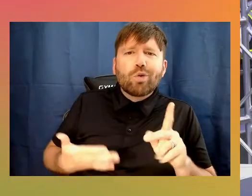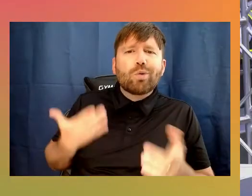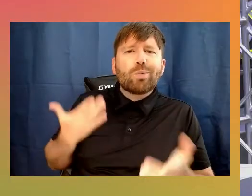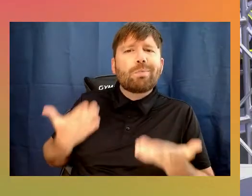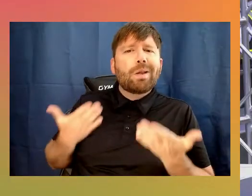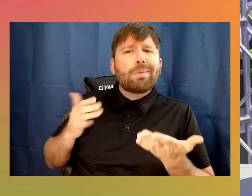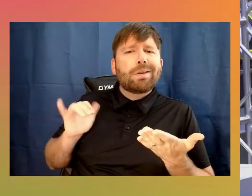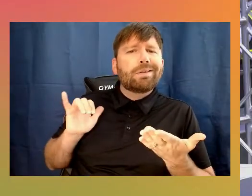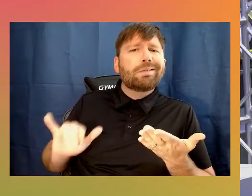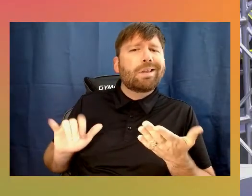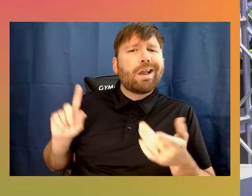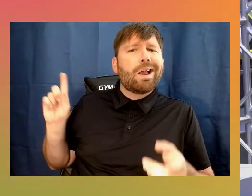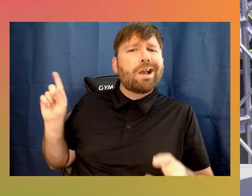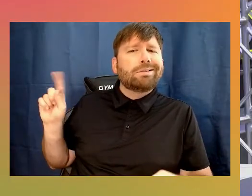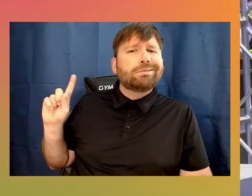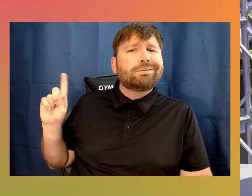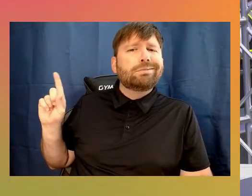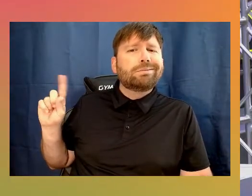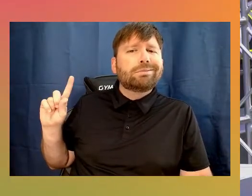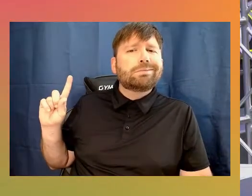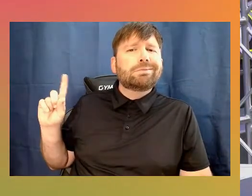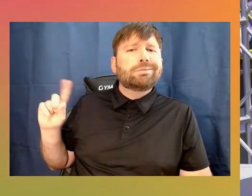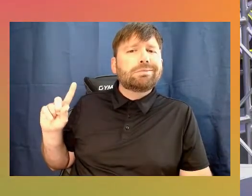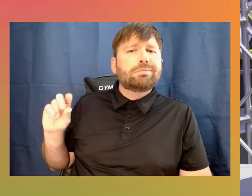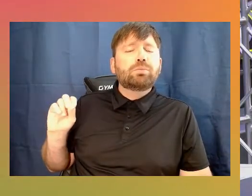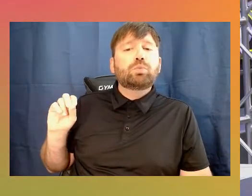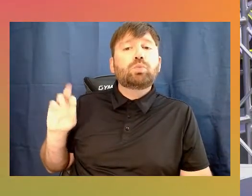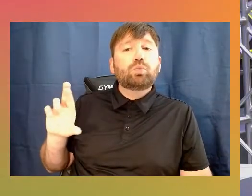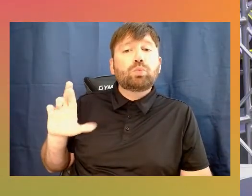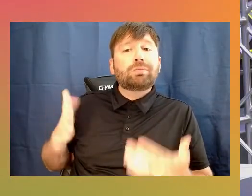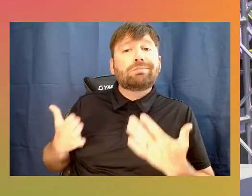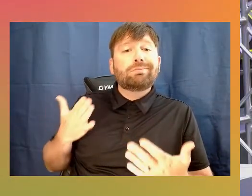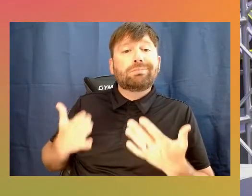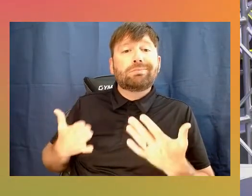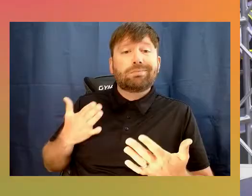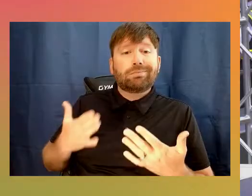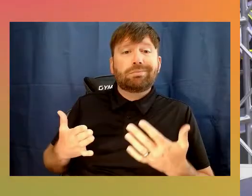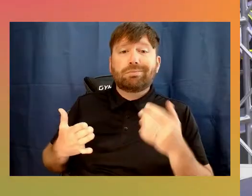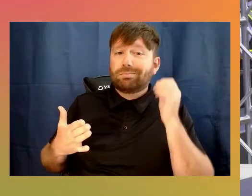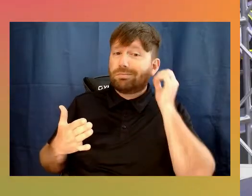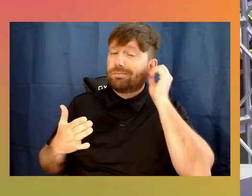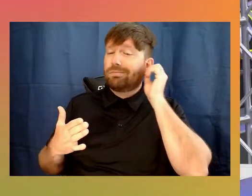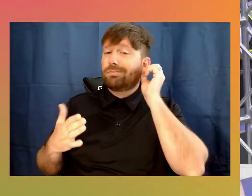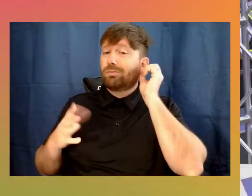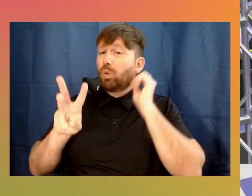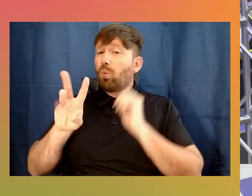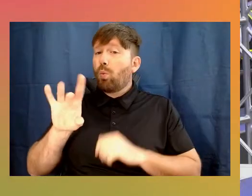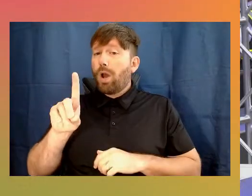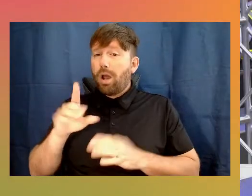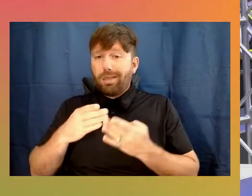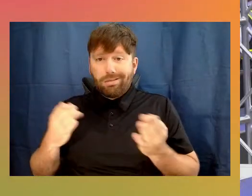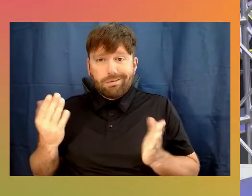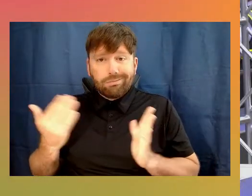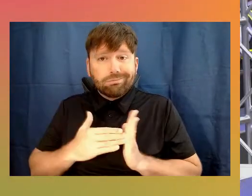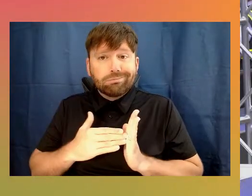LET THIS FEEL-GOOD. MAYBE YOU STAY HERE WITH SOME ANKLE CIRCLES, OR MAYBE YOU